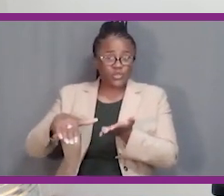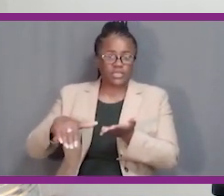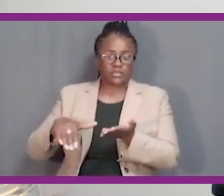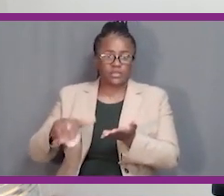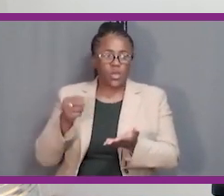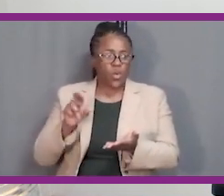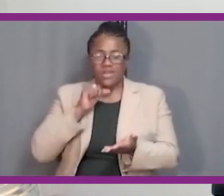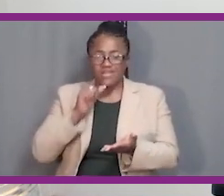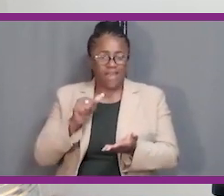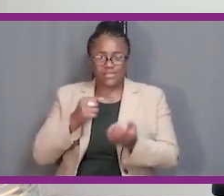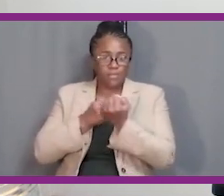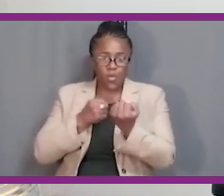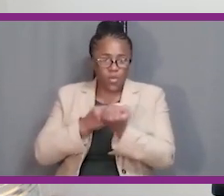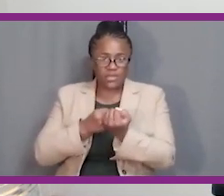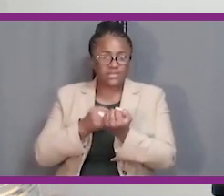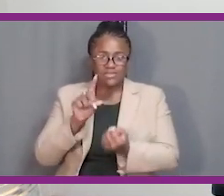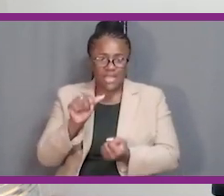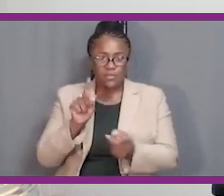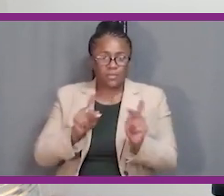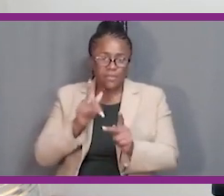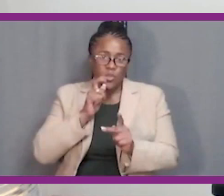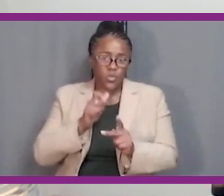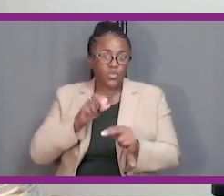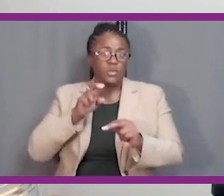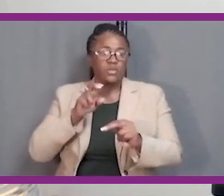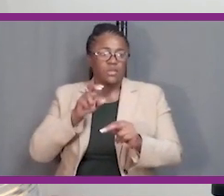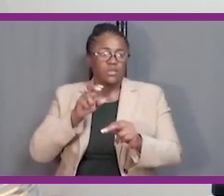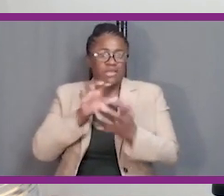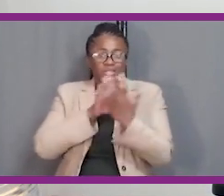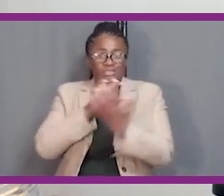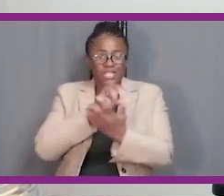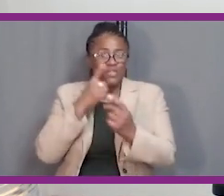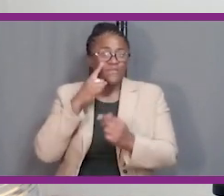oppressed identities. So I think both of those things are key when we talk about how are we